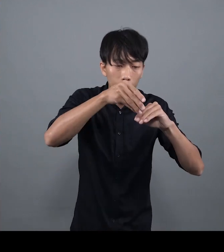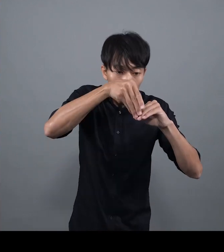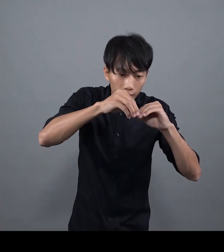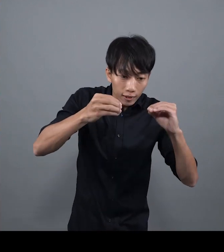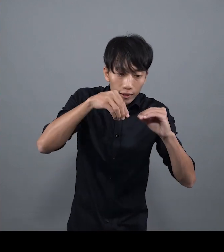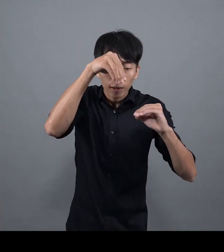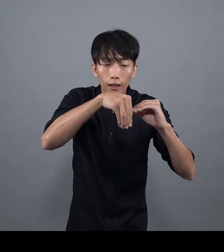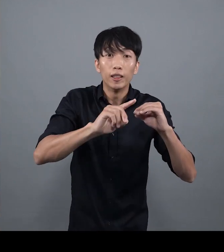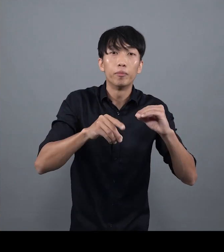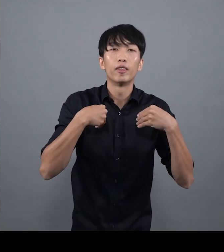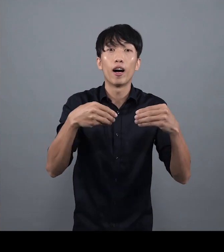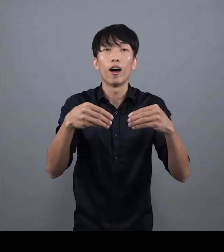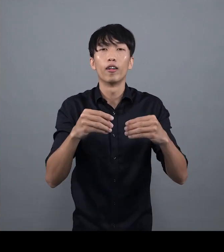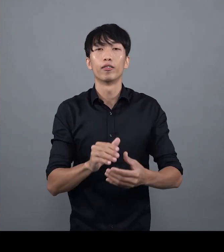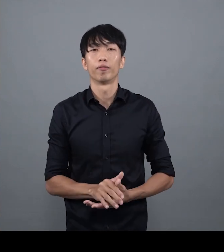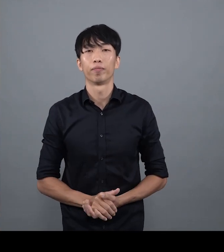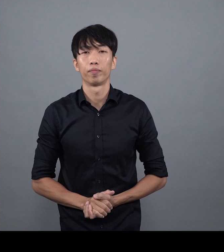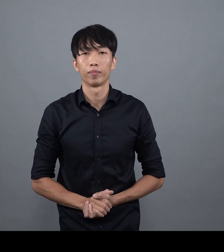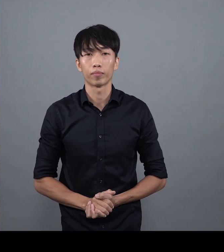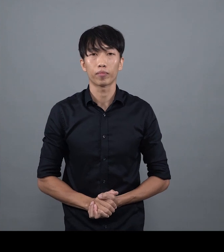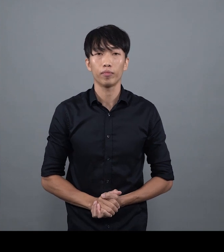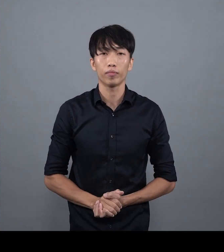I’ll teach you how to cut open a hole...